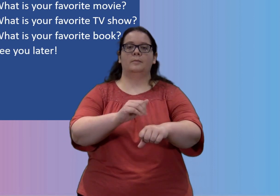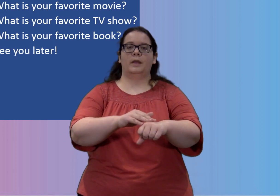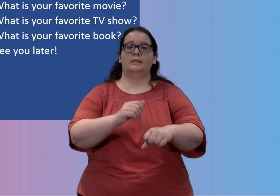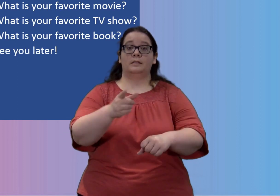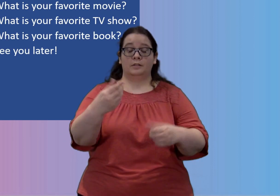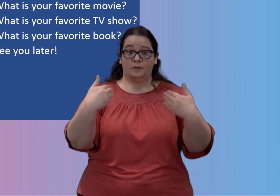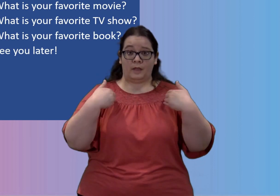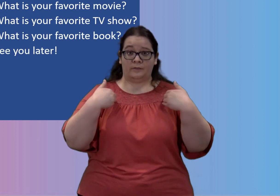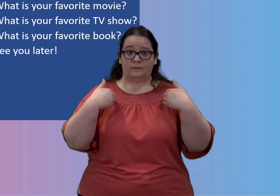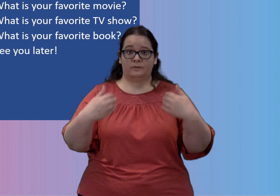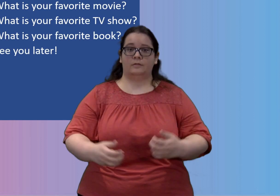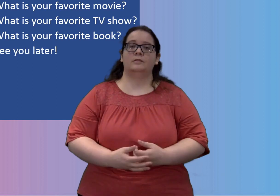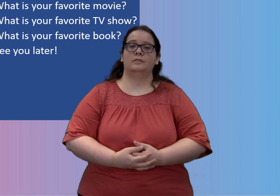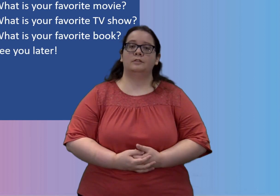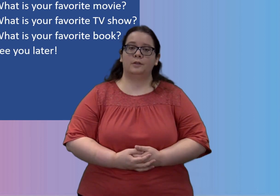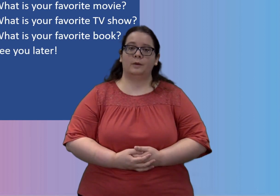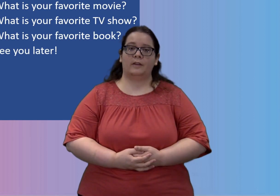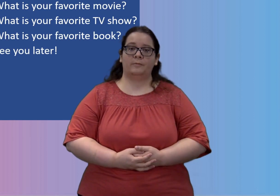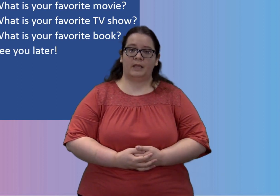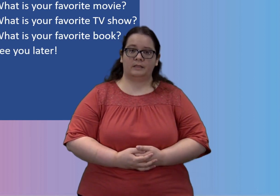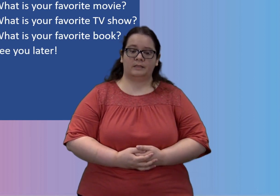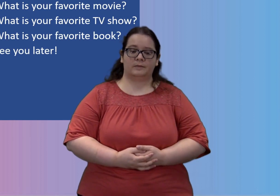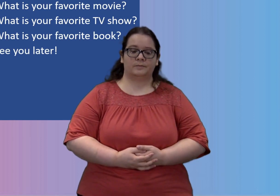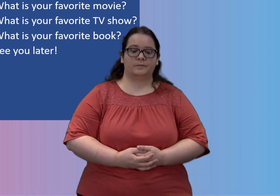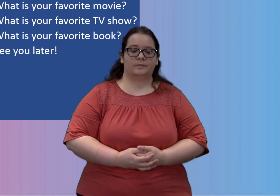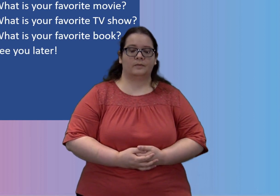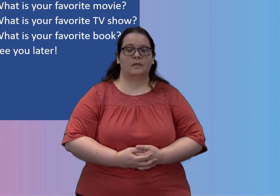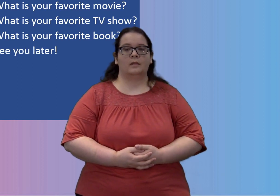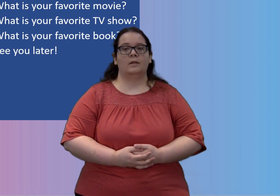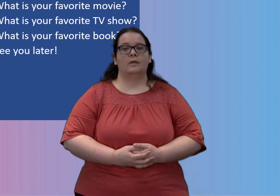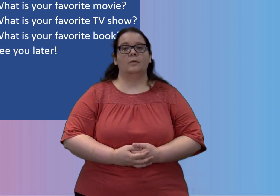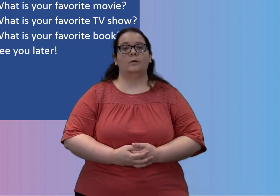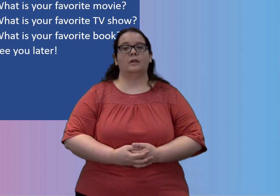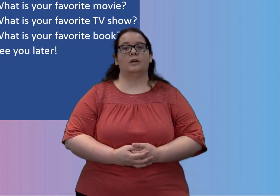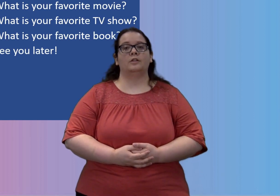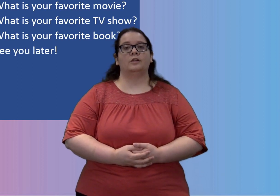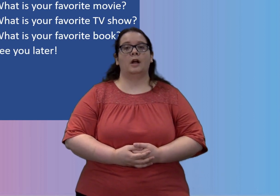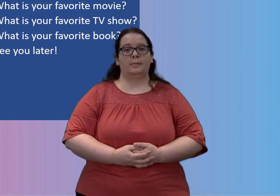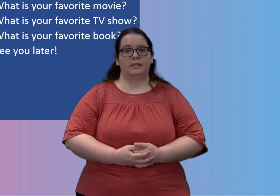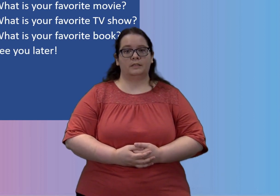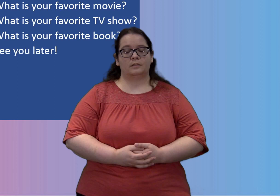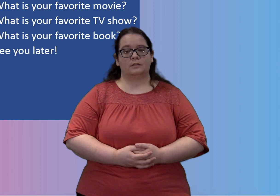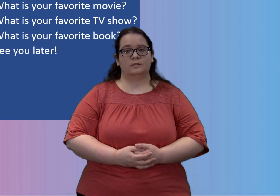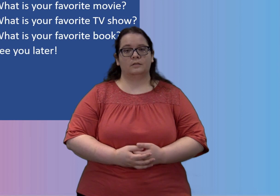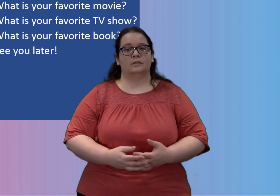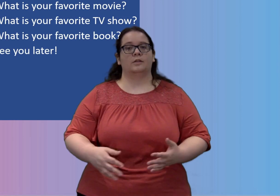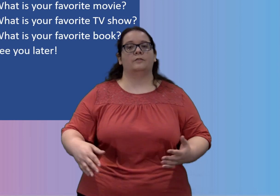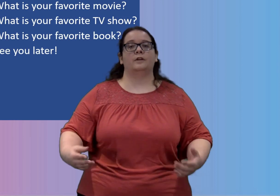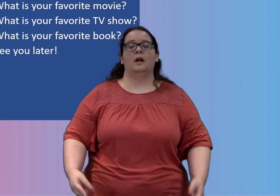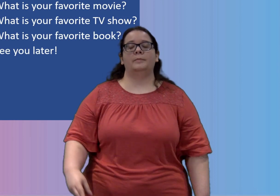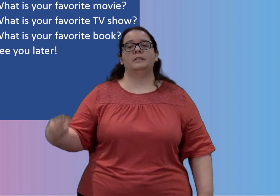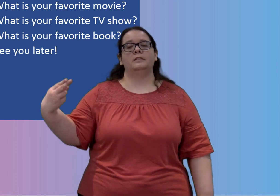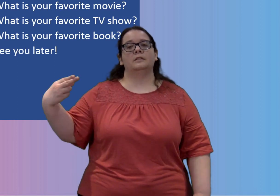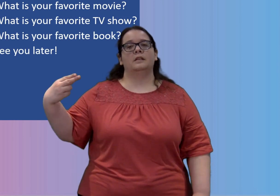pets you have? Do you have pets? What are your hobbies? So for hobbies